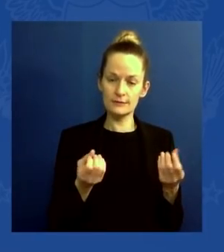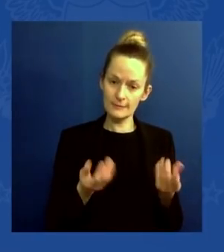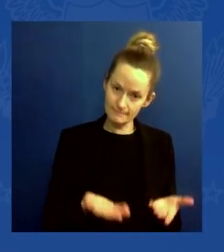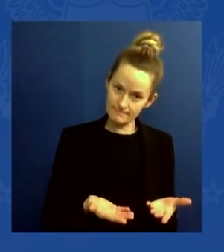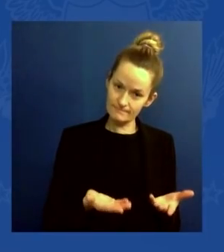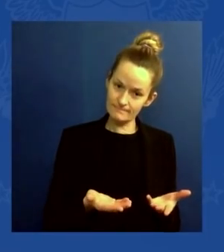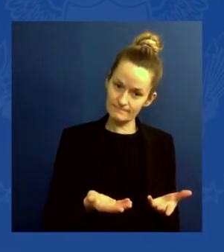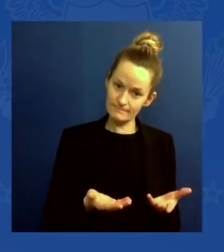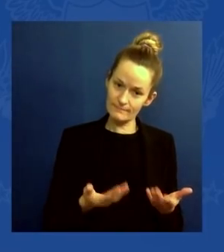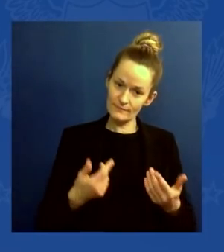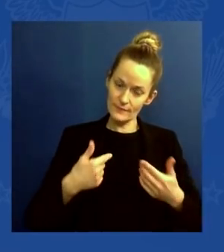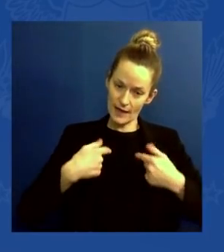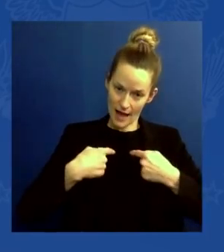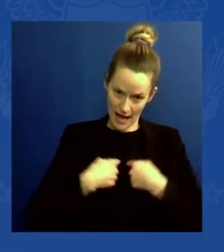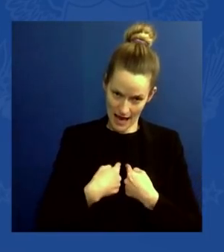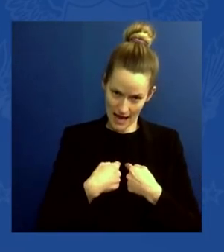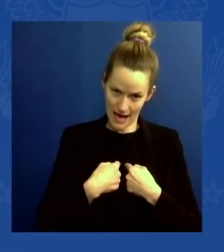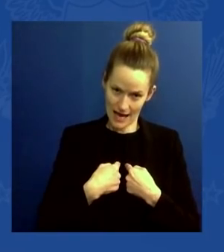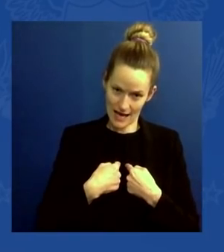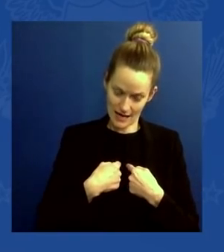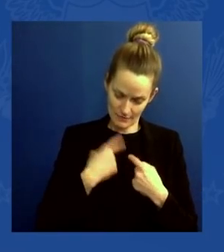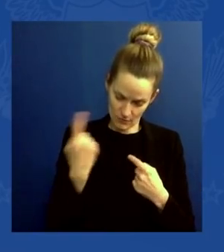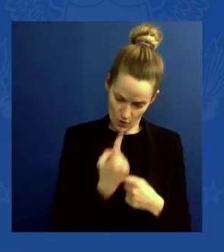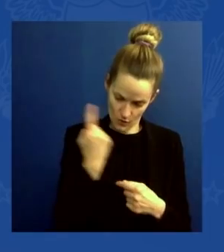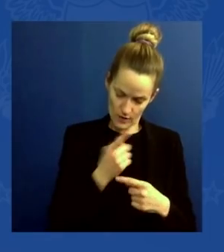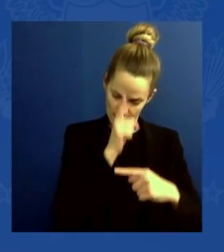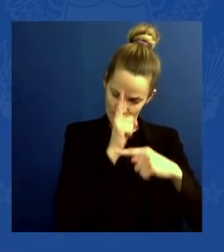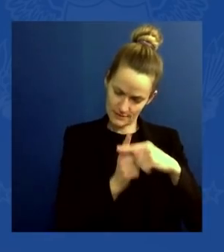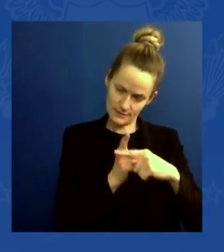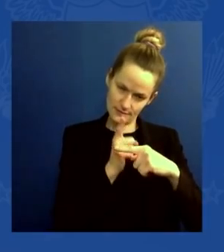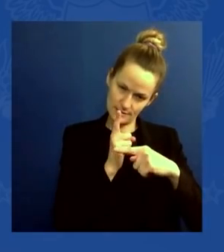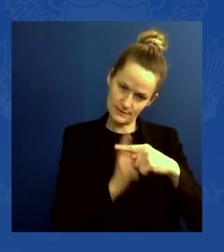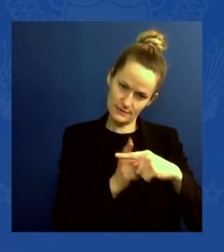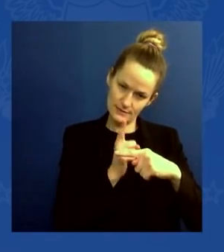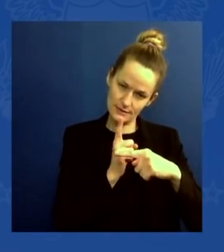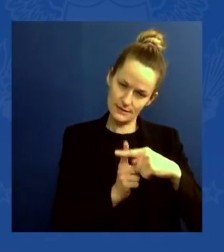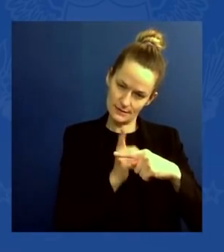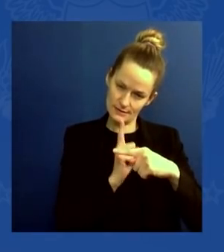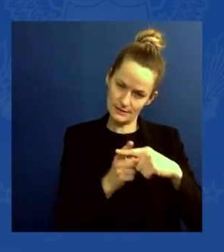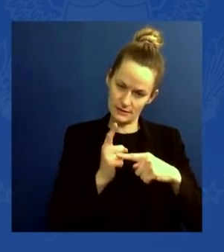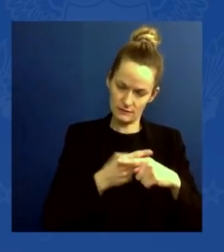but it's because -- I really mean this -- I have enormous faith in the ingenuity